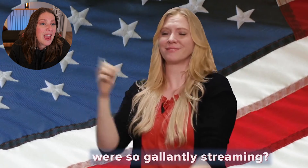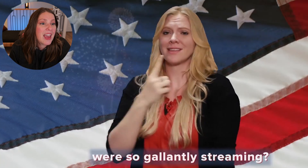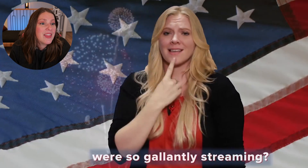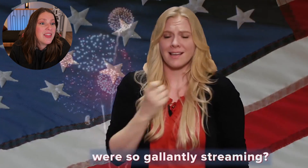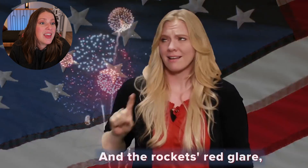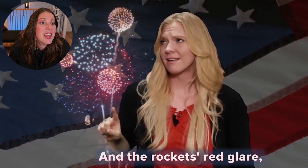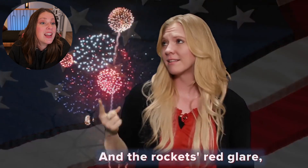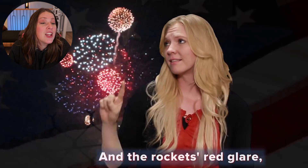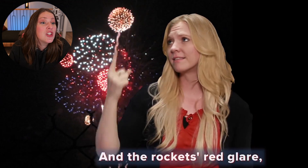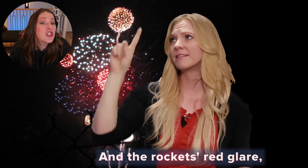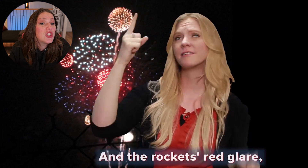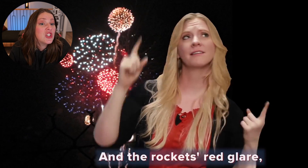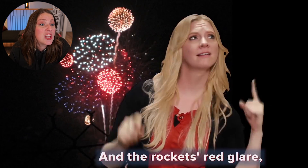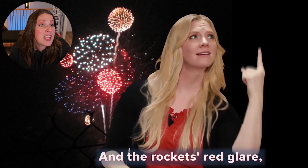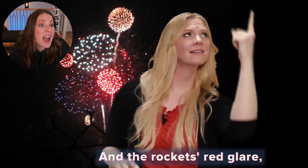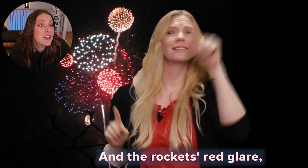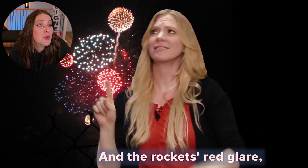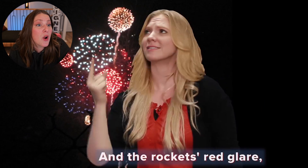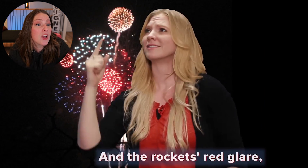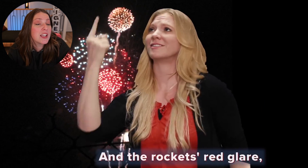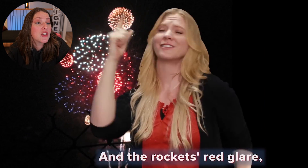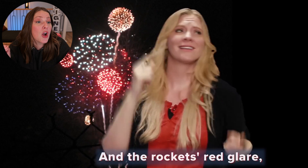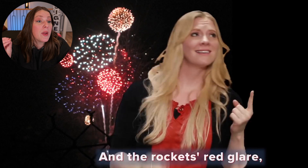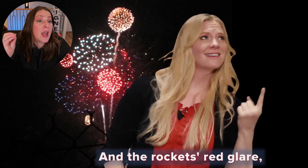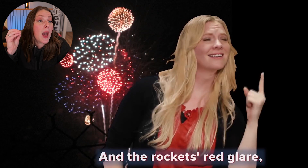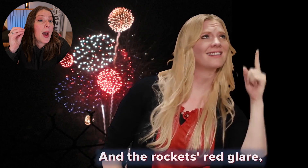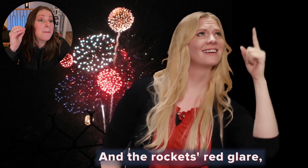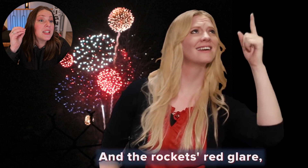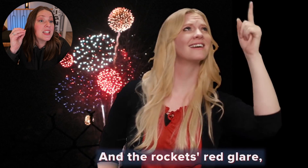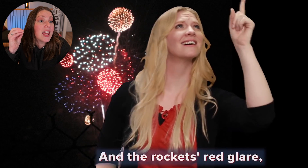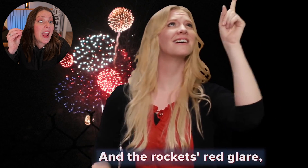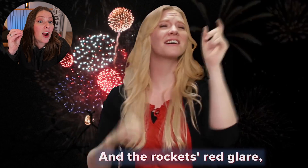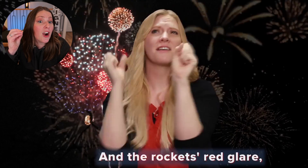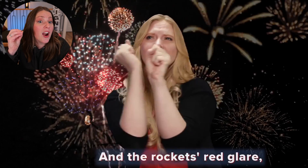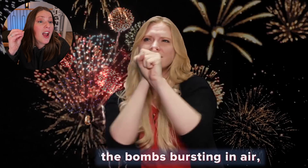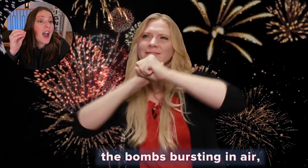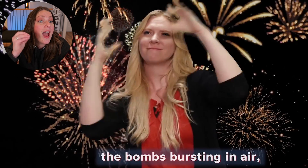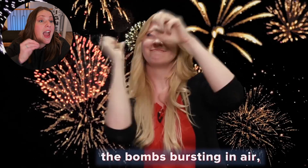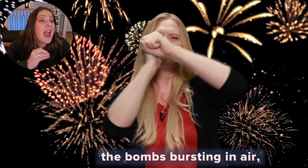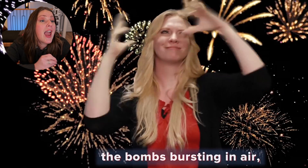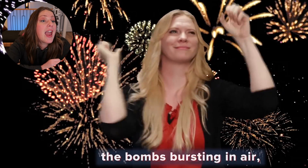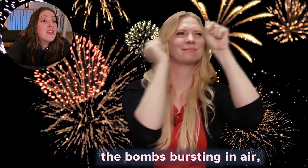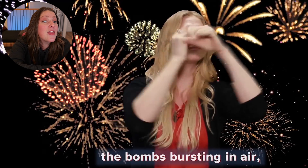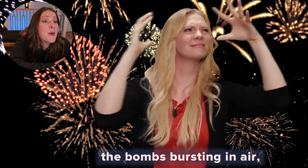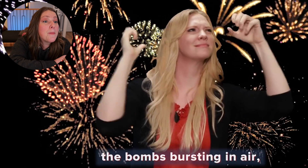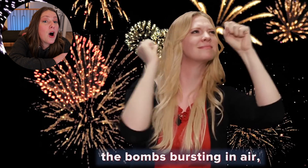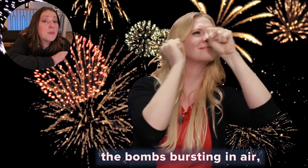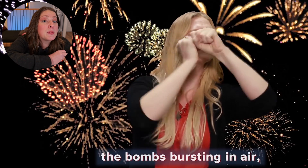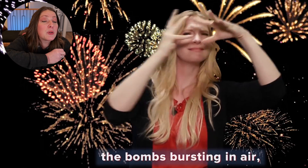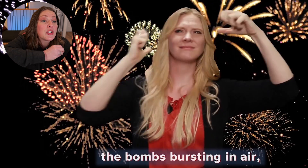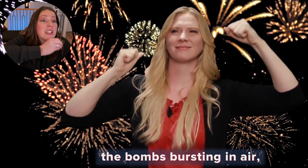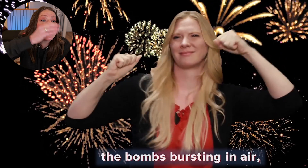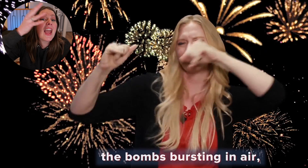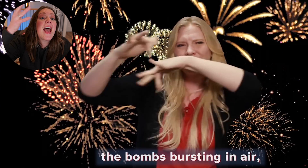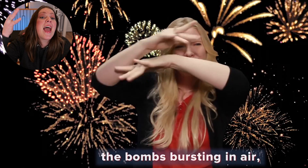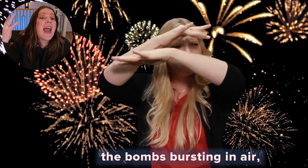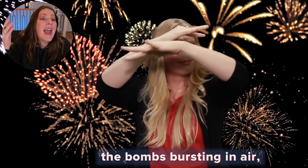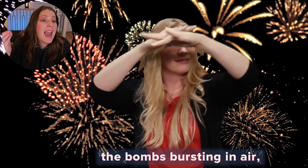And then she has the rockets going up into the air and then the bombs bursting